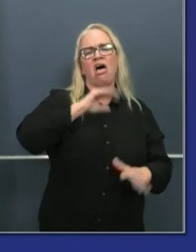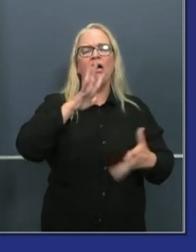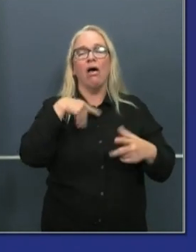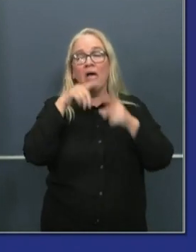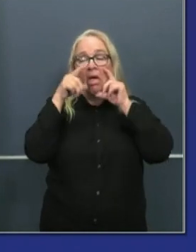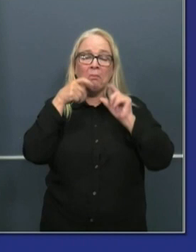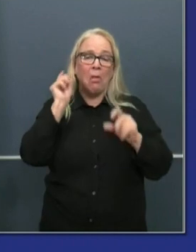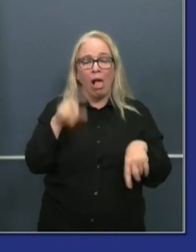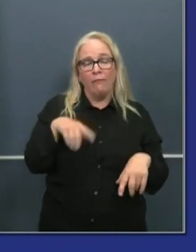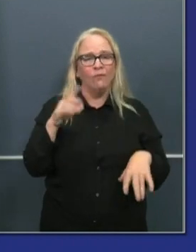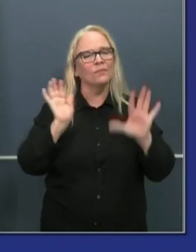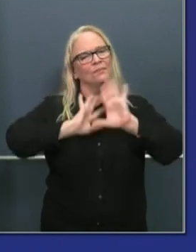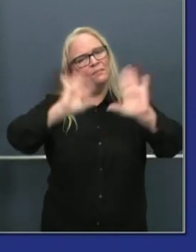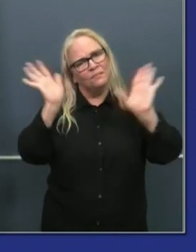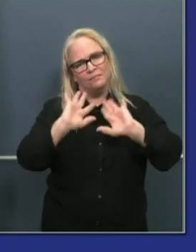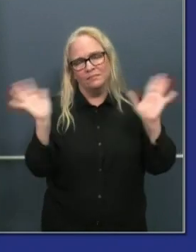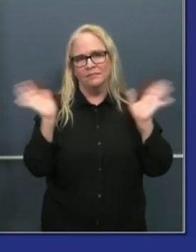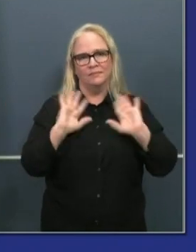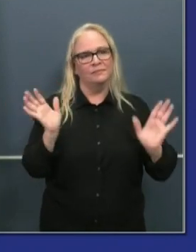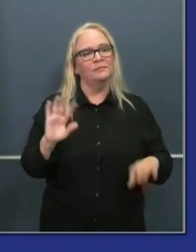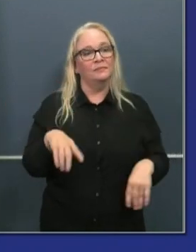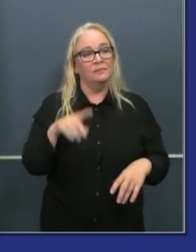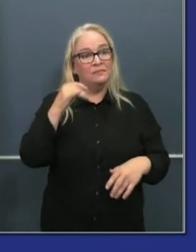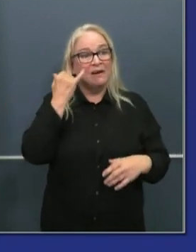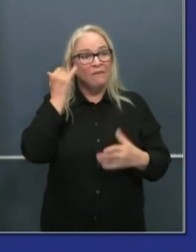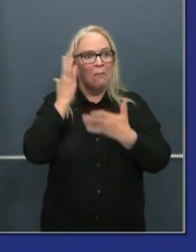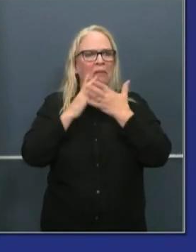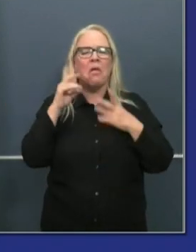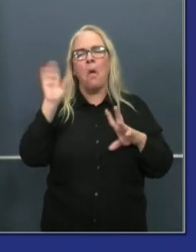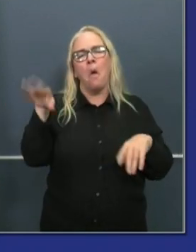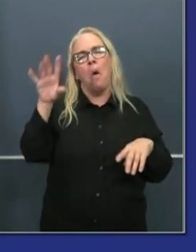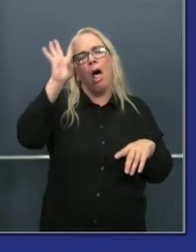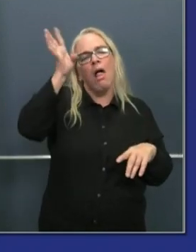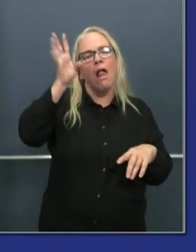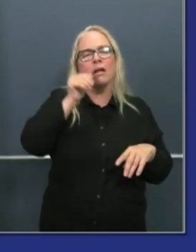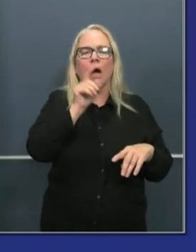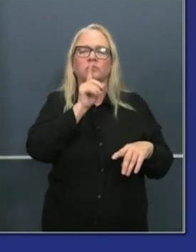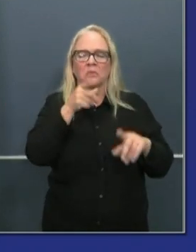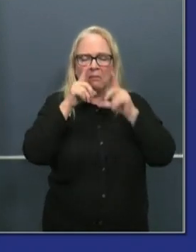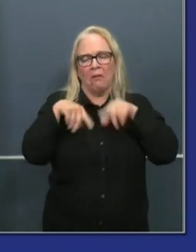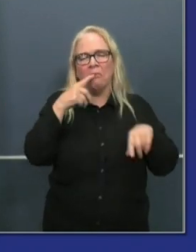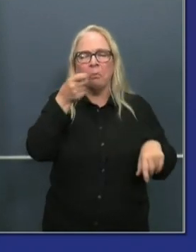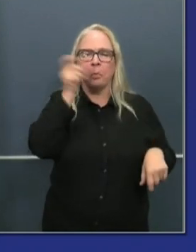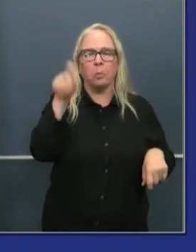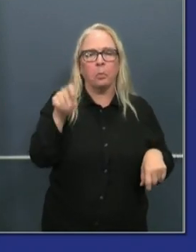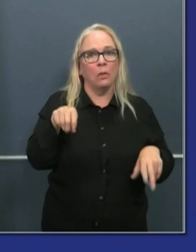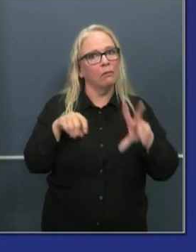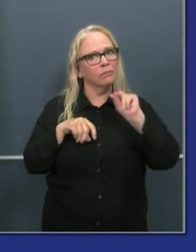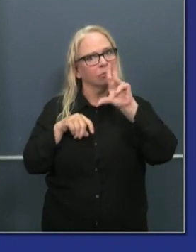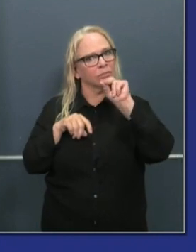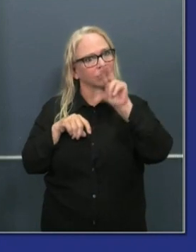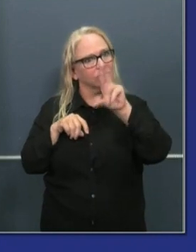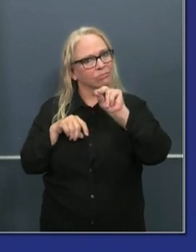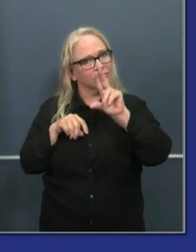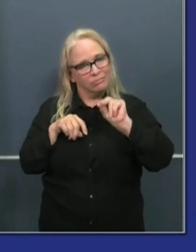LIVES TO THIS DISEASE. PLEASE DO NOT TAKE YOUR GUARD DOWN. PLEASE DO NOT BELIEVE